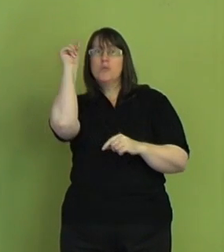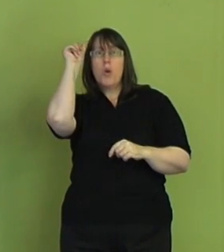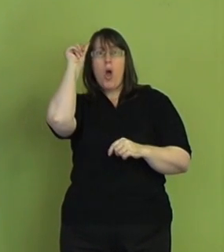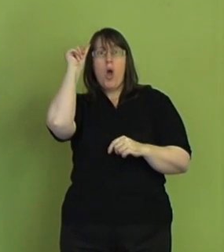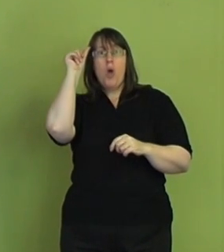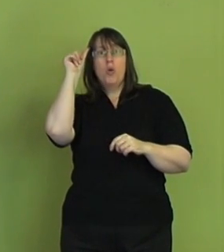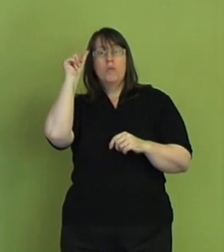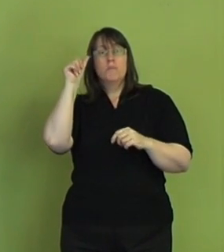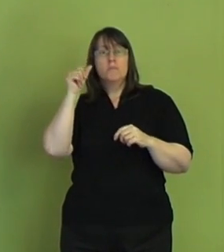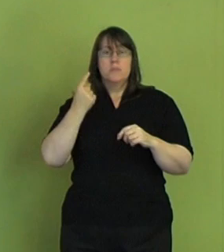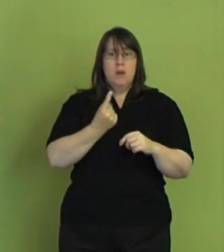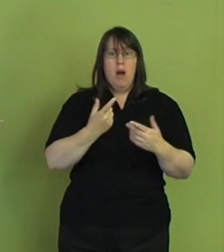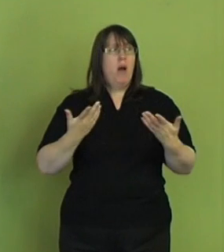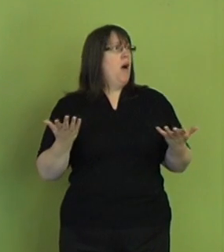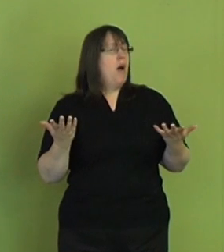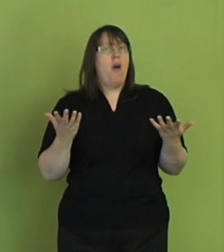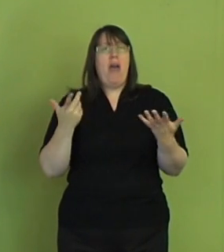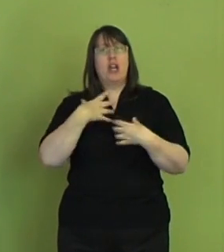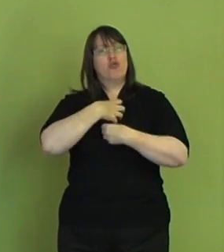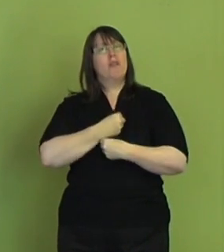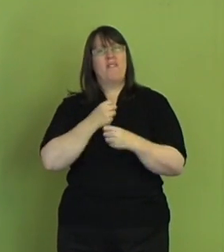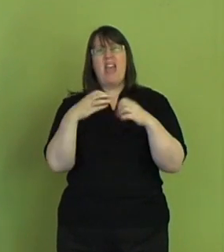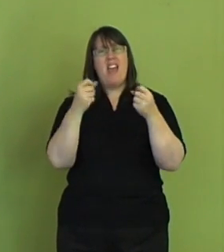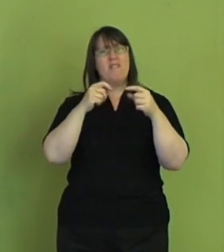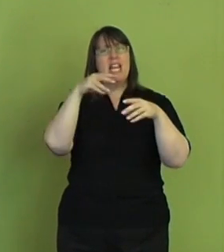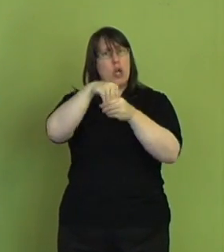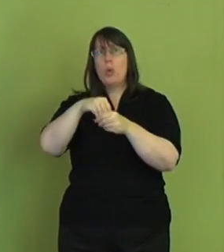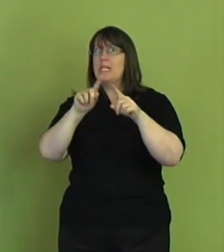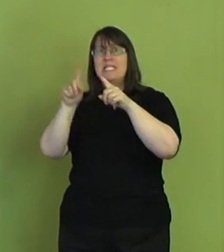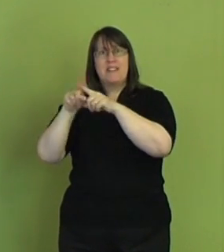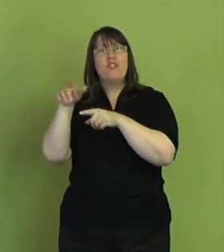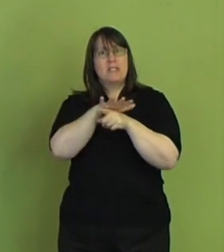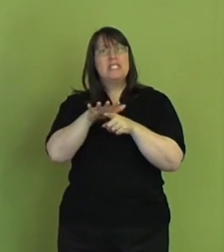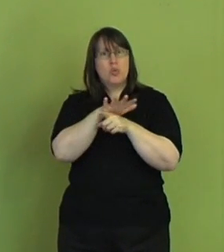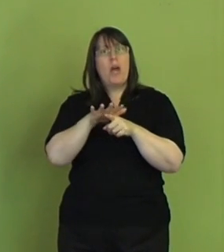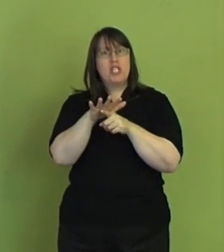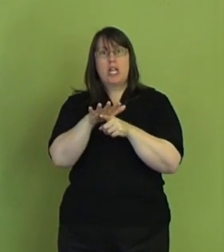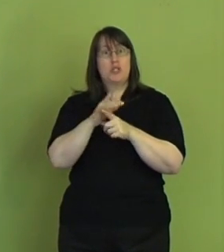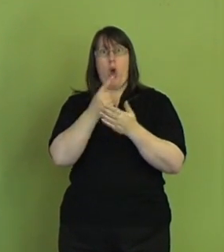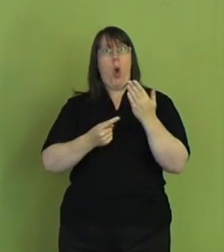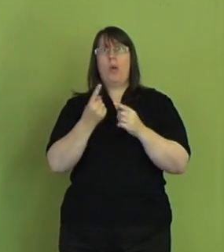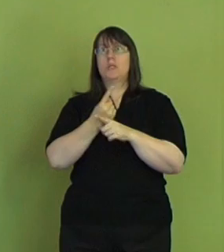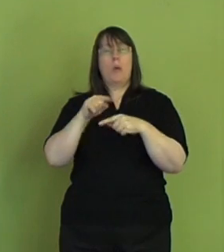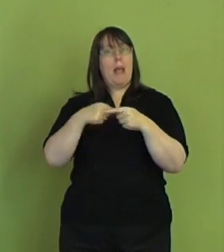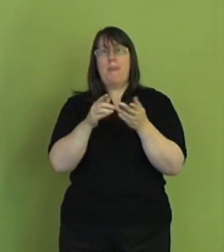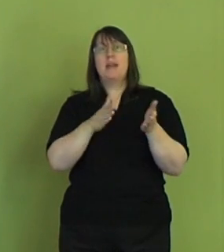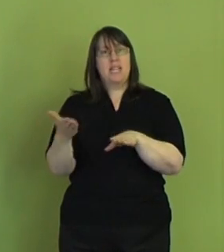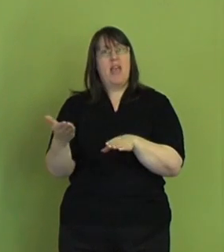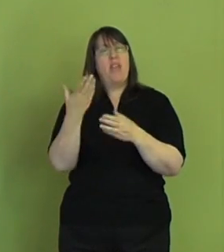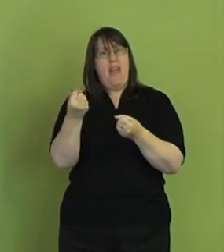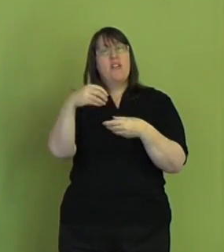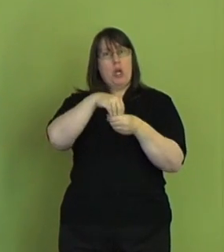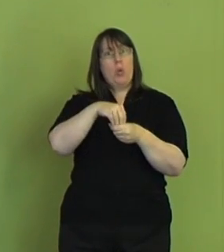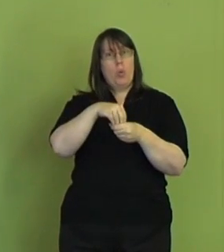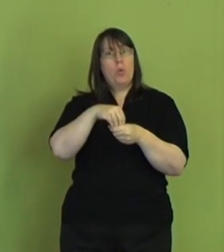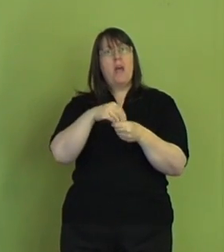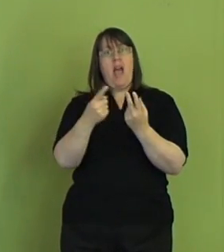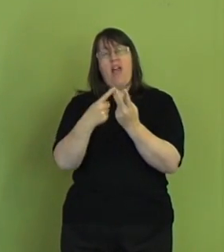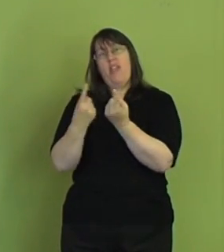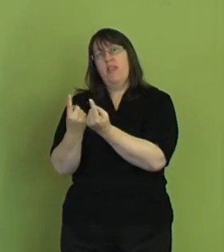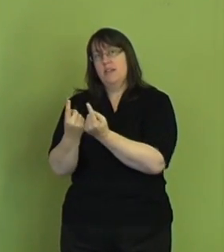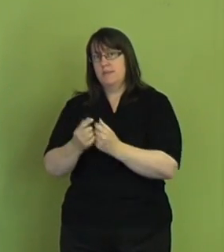occurs for a variety of different ways.